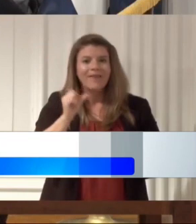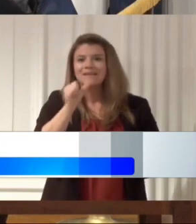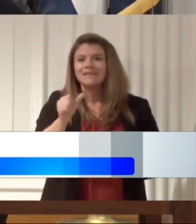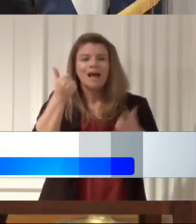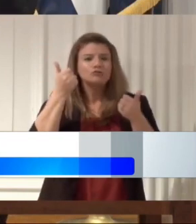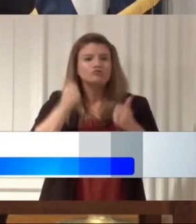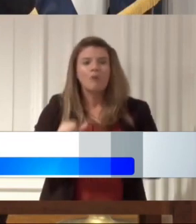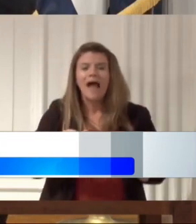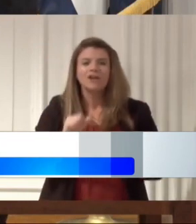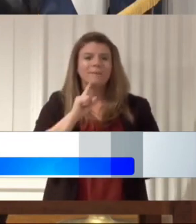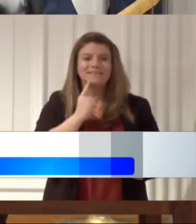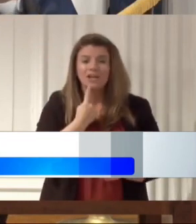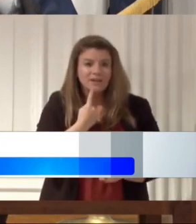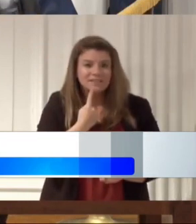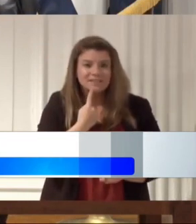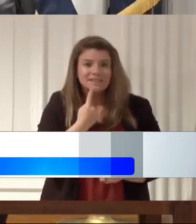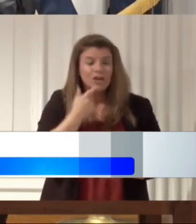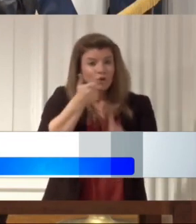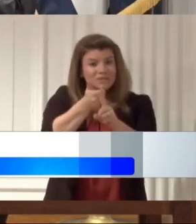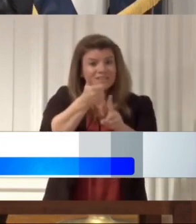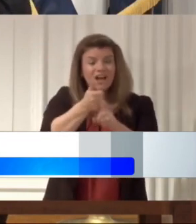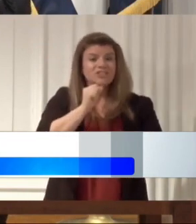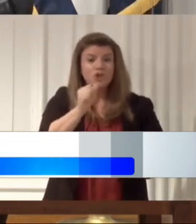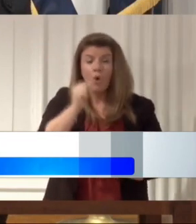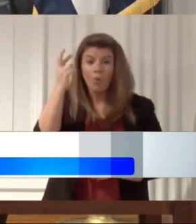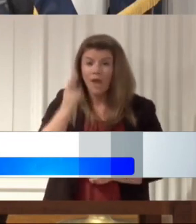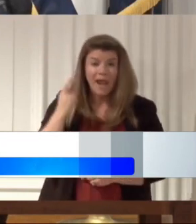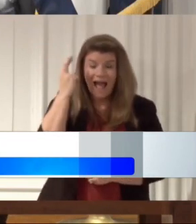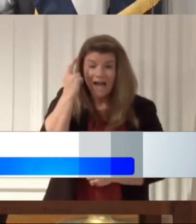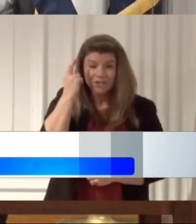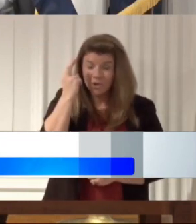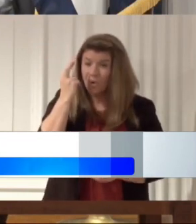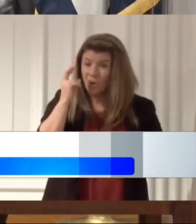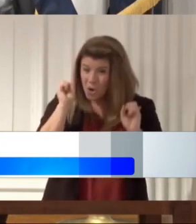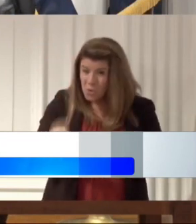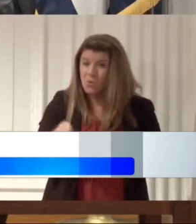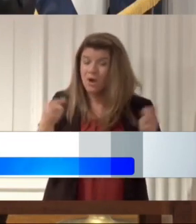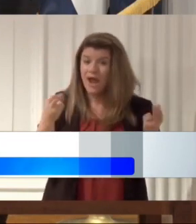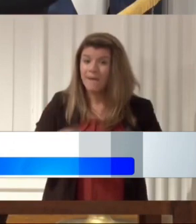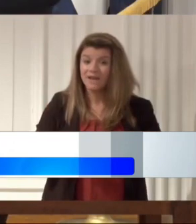ANSWER. IN A LETTER SENT SUNDAY TO THE GOVERNOR COUNTY AND CITY LEADERS QUOTED GOVERNOR JUSTICE'S OWN WORDS STATING -- "OUR POWER TO FIGHT